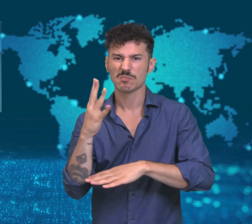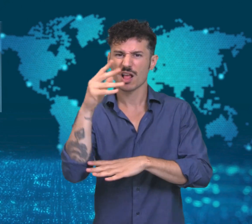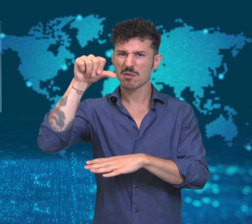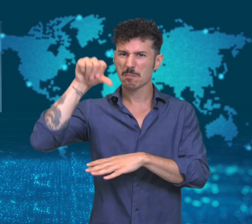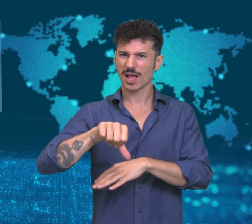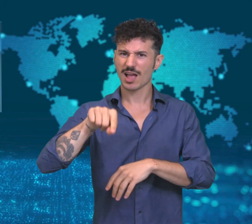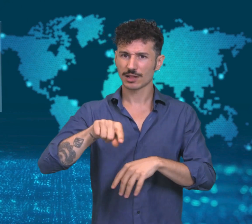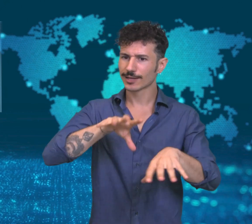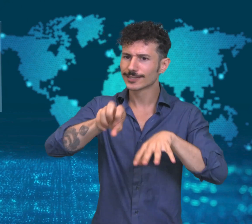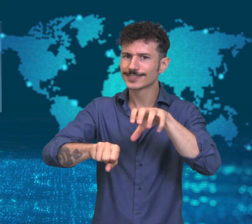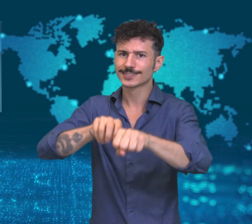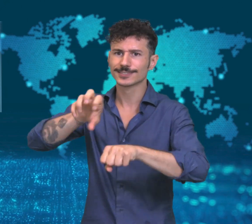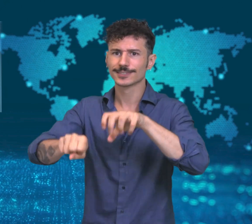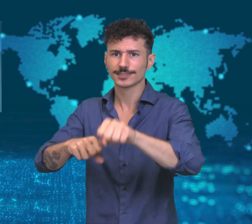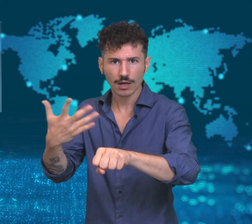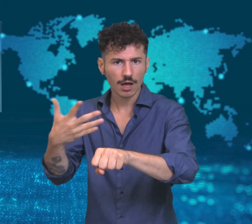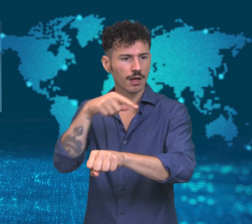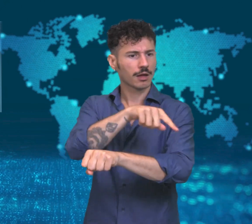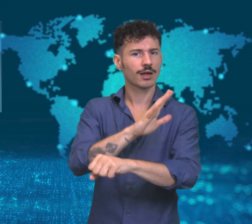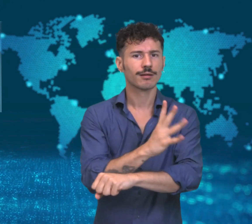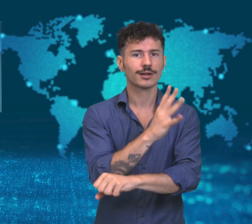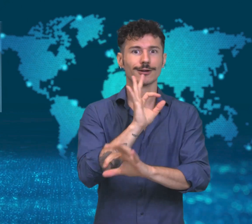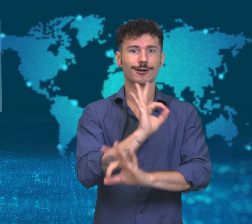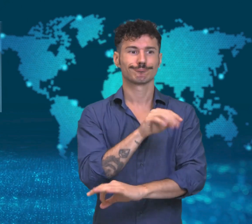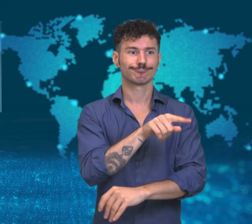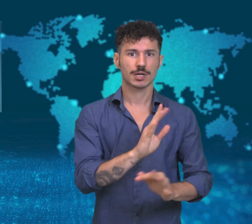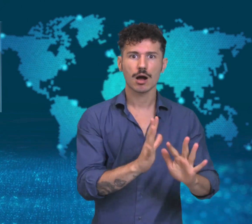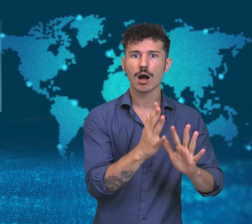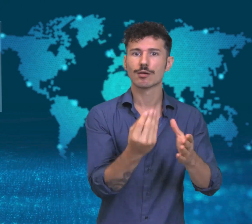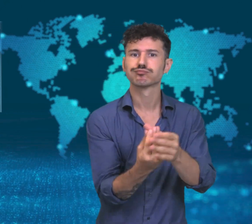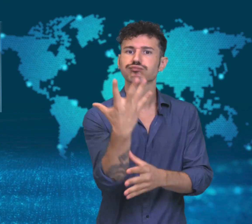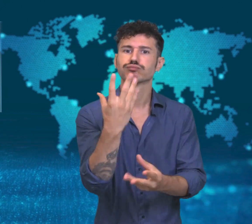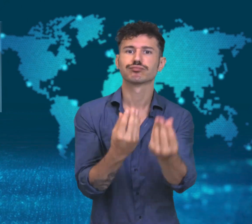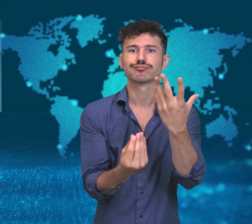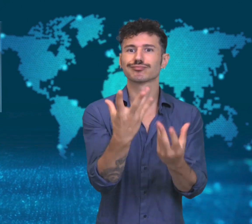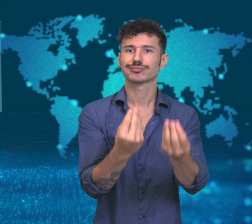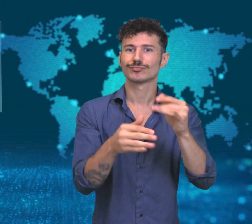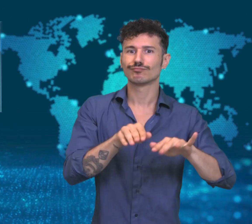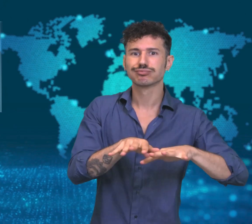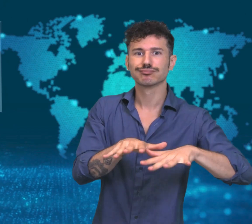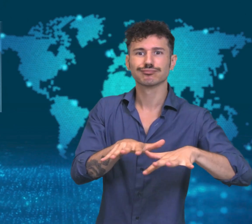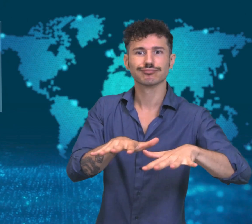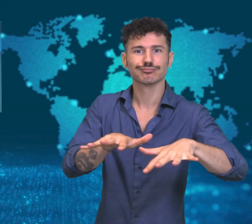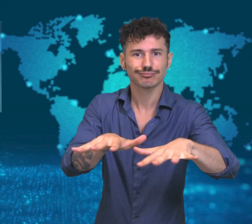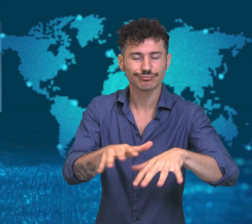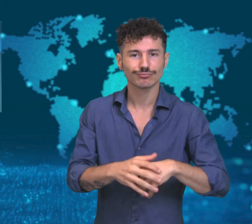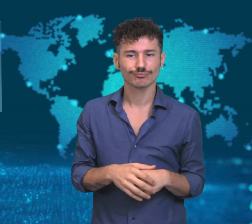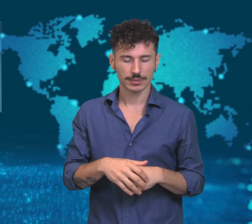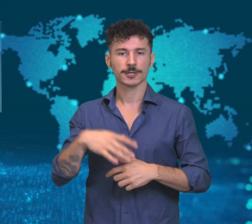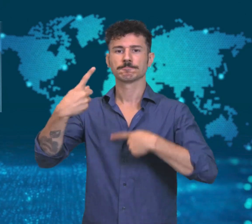they were saving the plants that were becoming endangered.